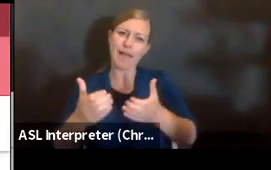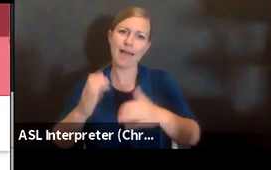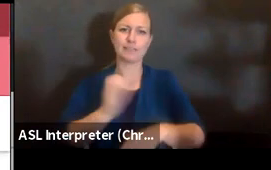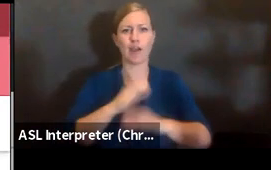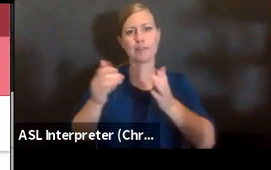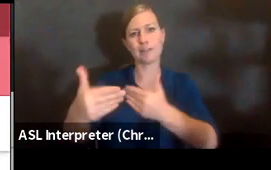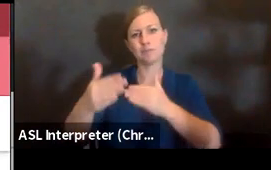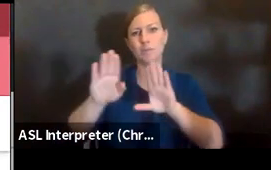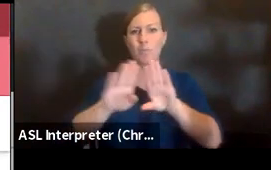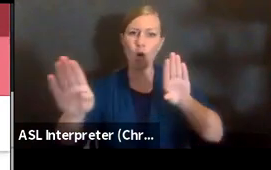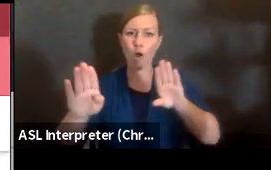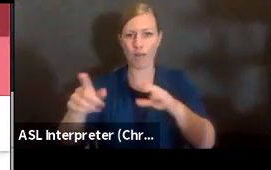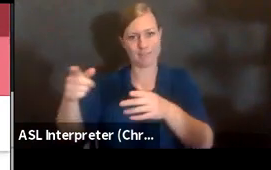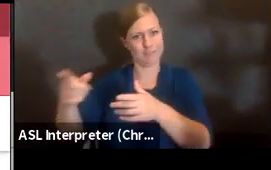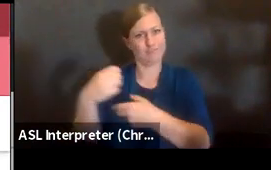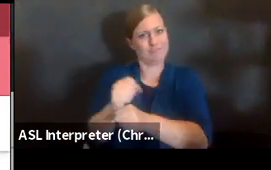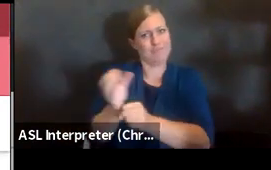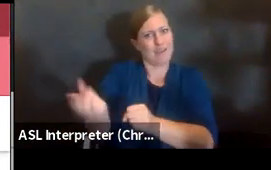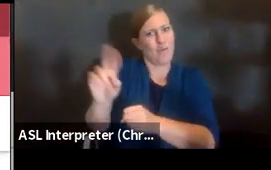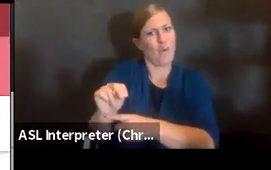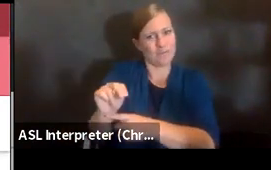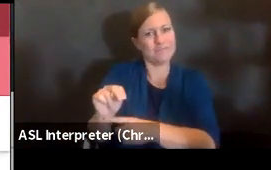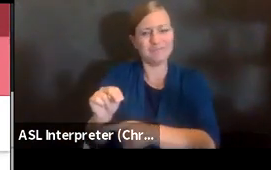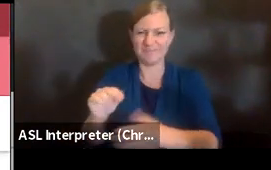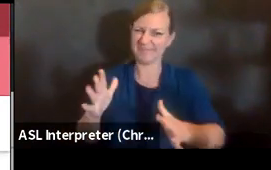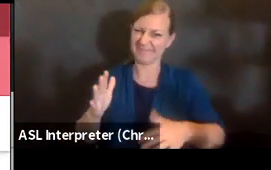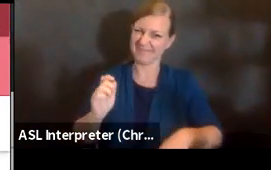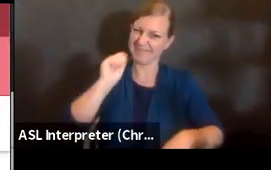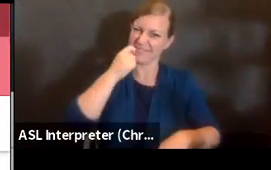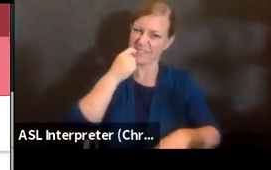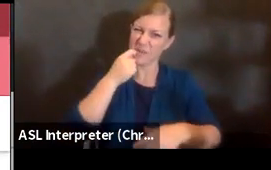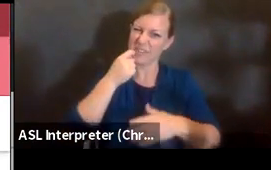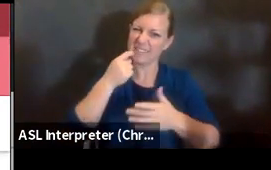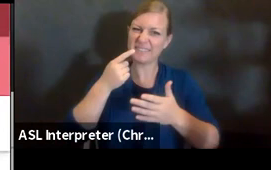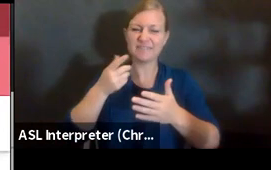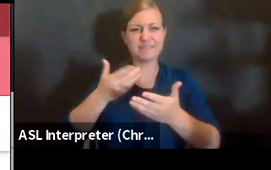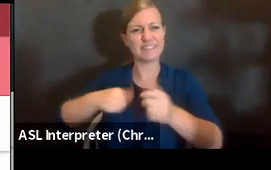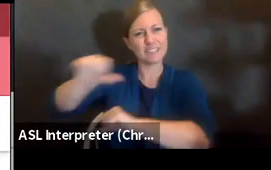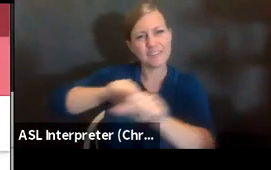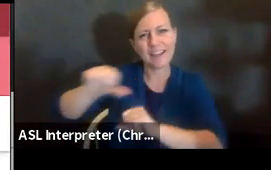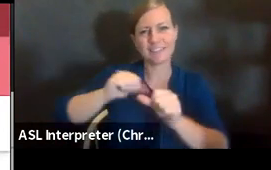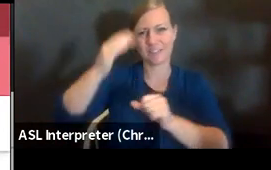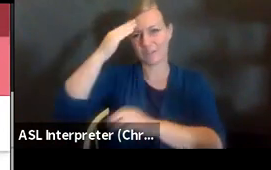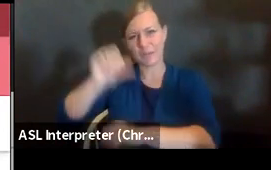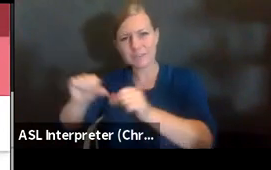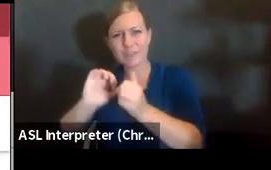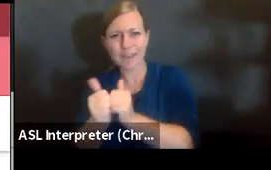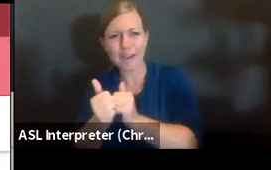Jeff Crawford: Here's your little space, you get to create what you want to. And it was a cool way to get some of that interaction, how do I get to know you and make some connections as learners.